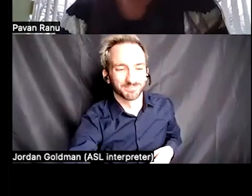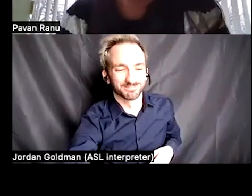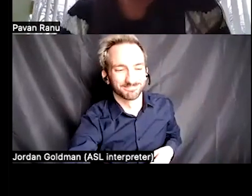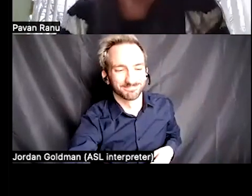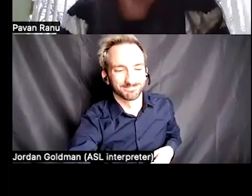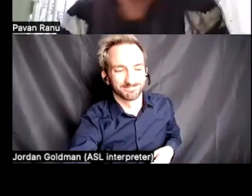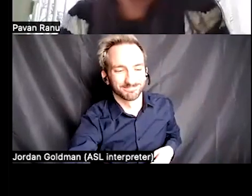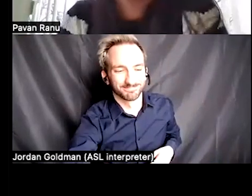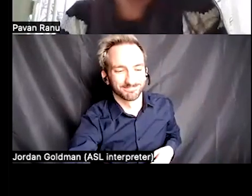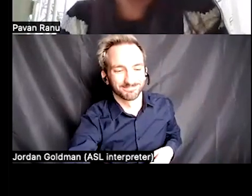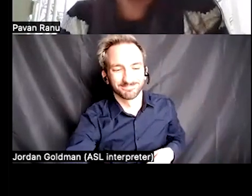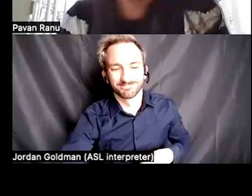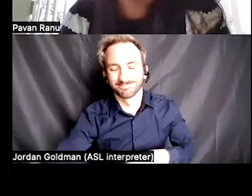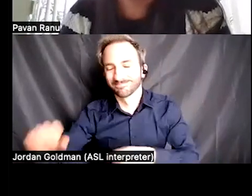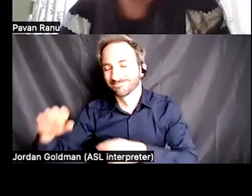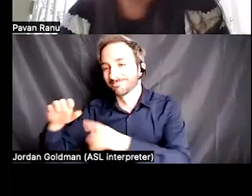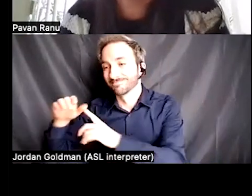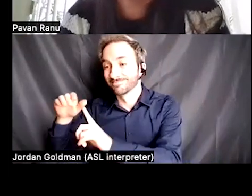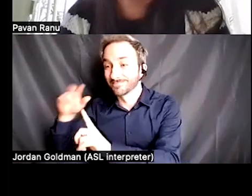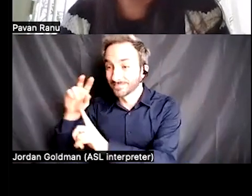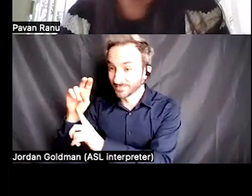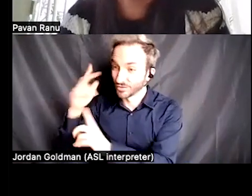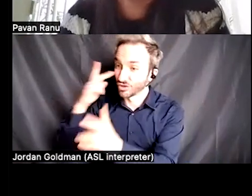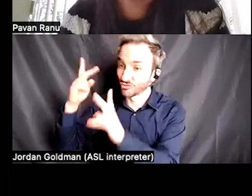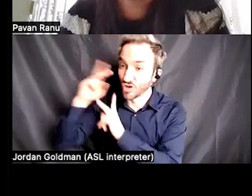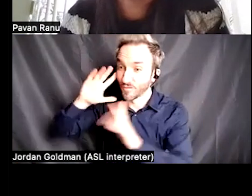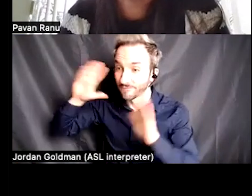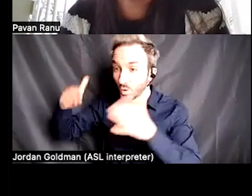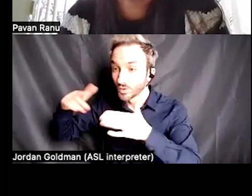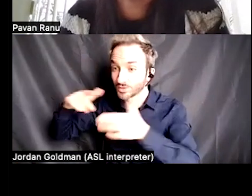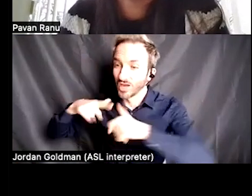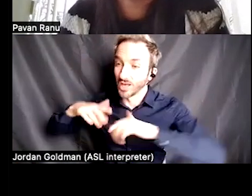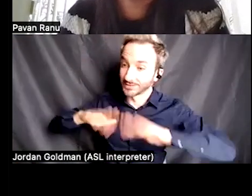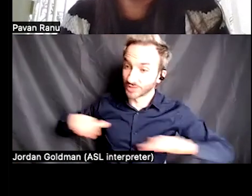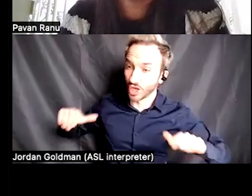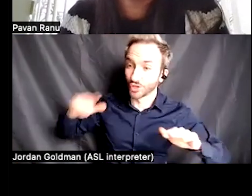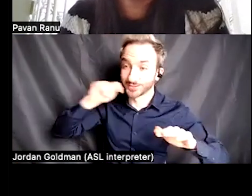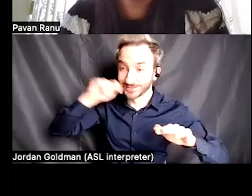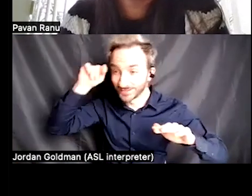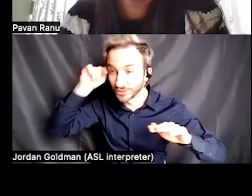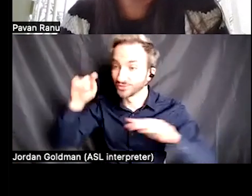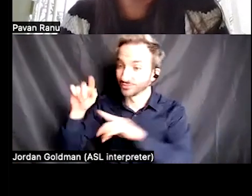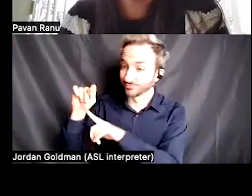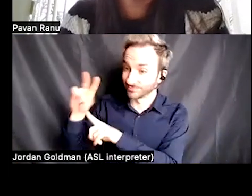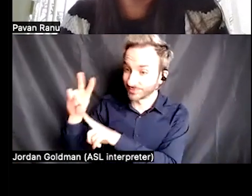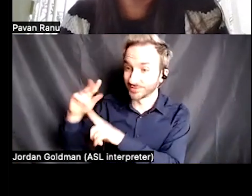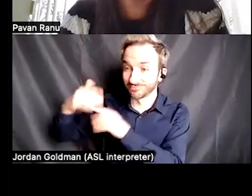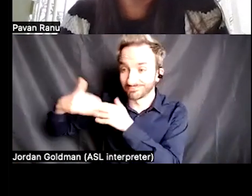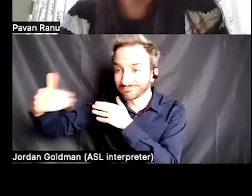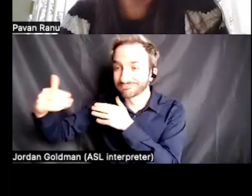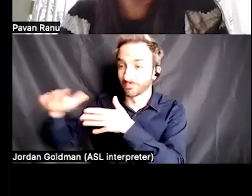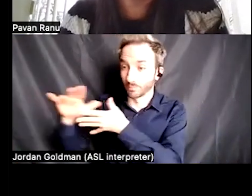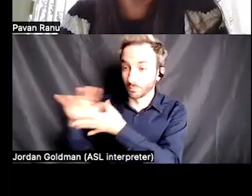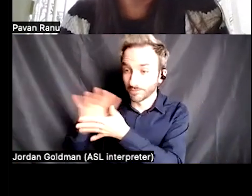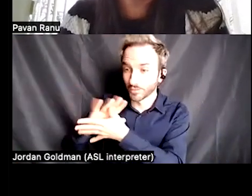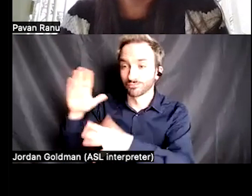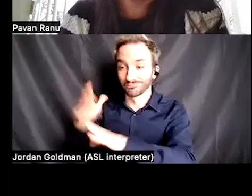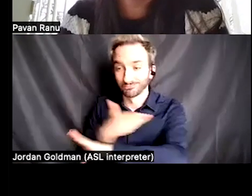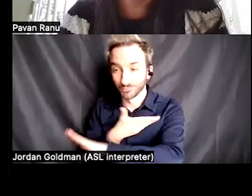Pavan: So, nostalgia focuses on childhood and teenagehood TV shows, movies, music, snacks,